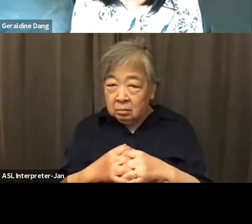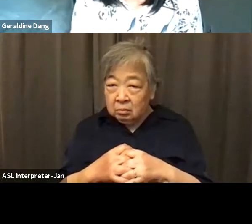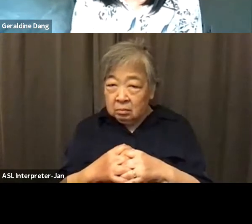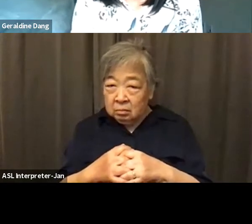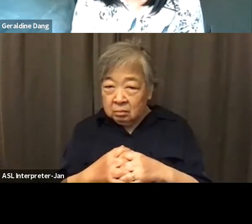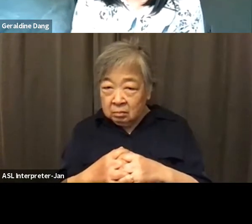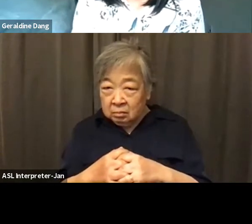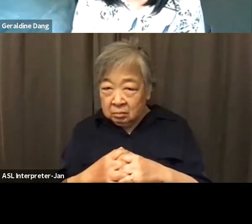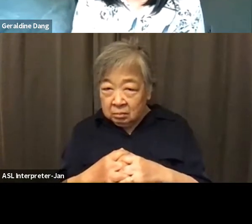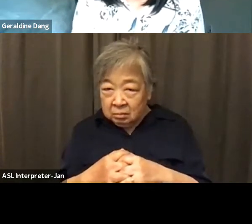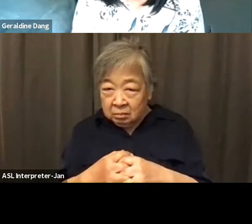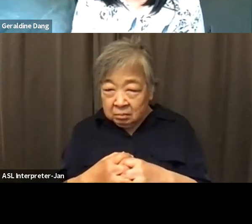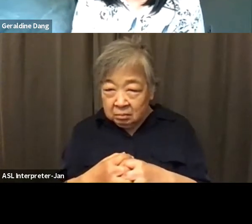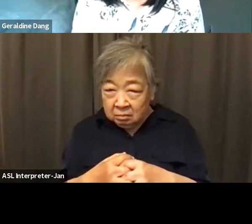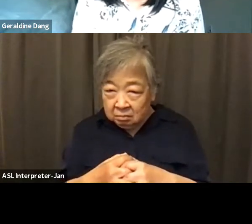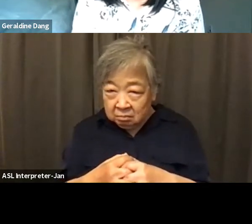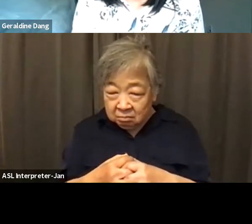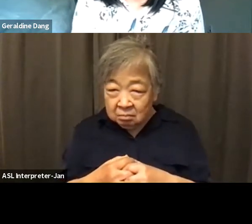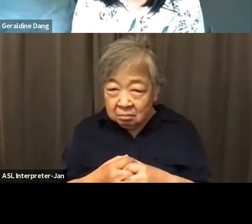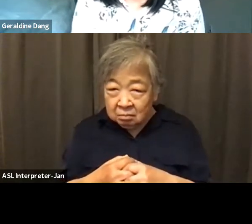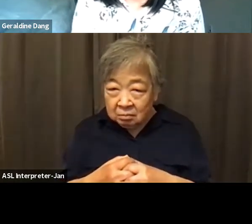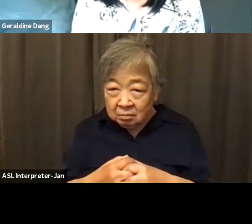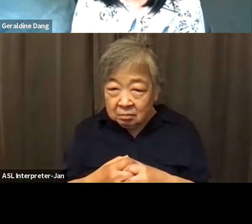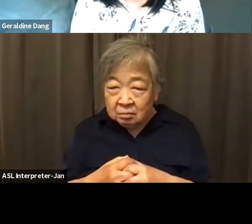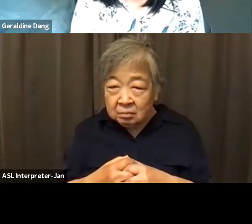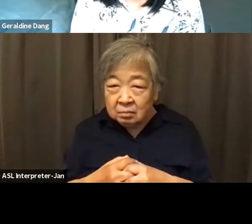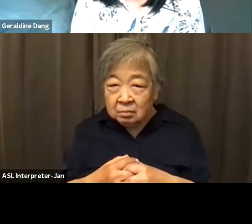think I'm from somewhere else, I'll take on that identity, as well.